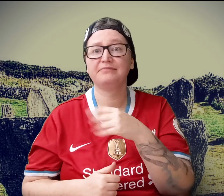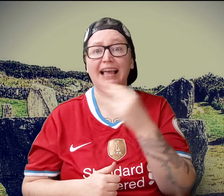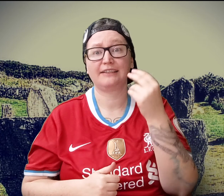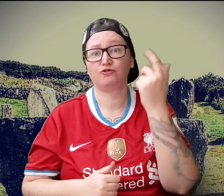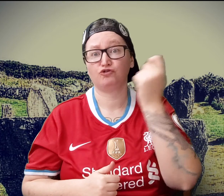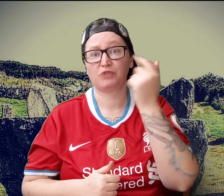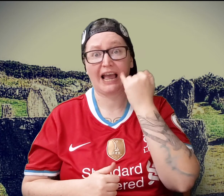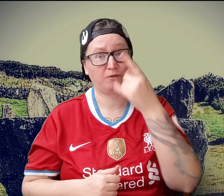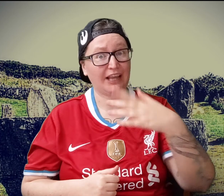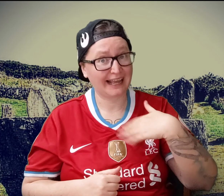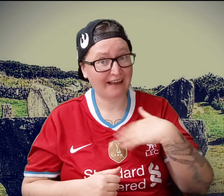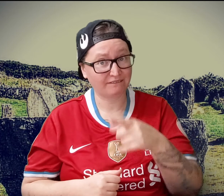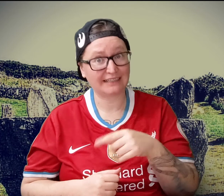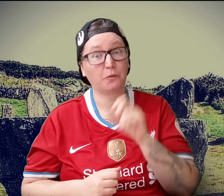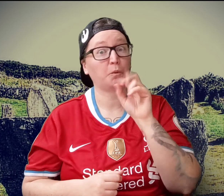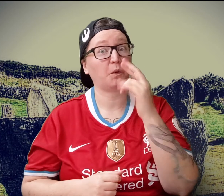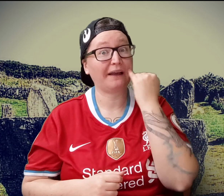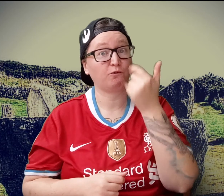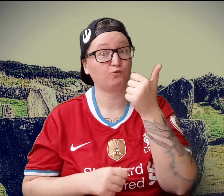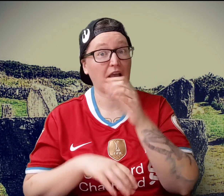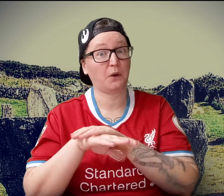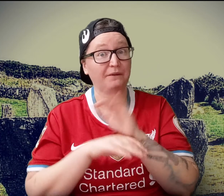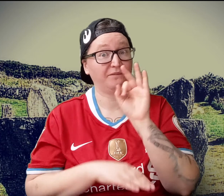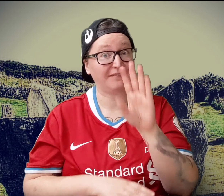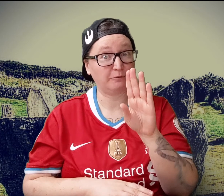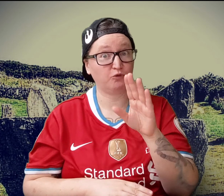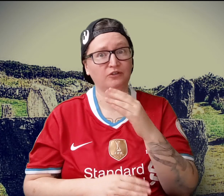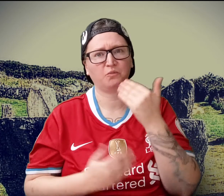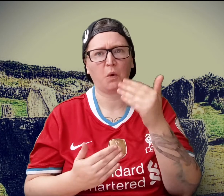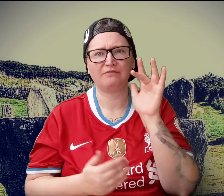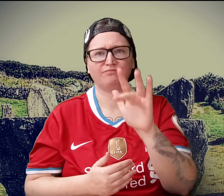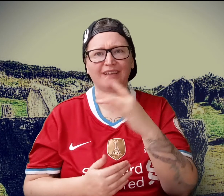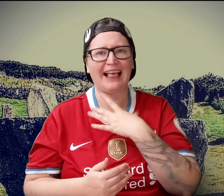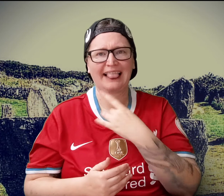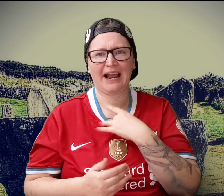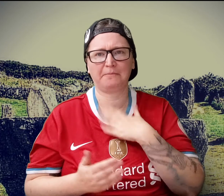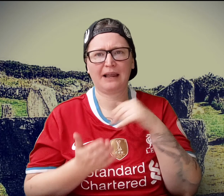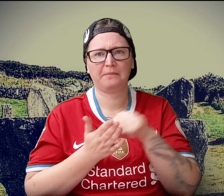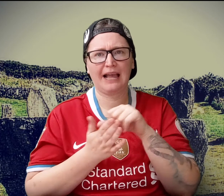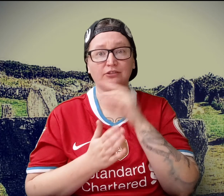click like and remember to subscribe if you haven't or if you are on Facebook go ahead and